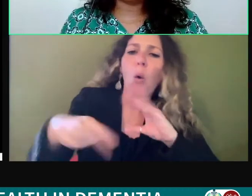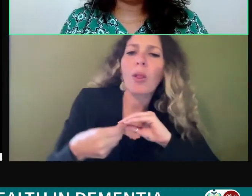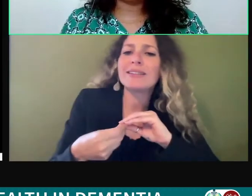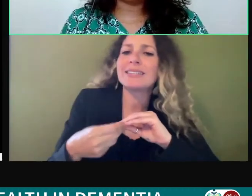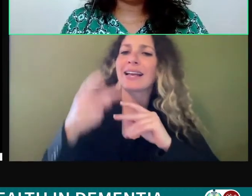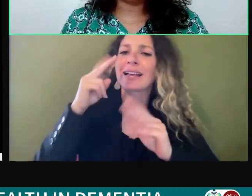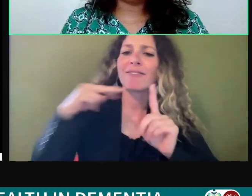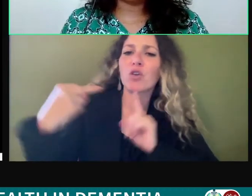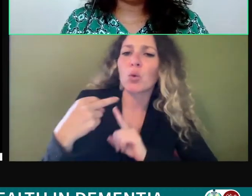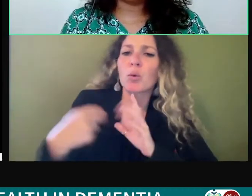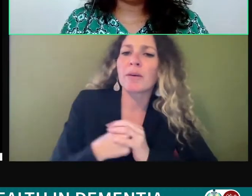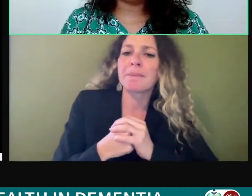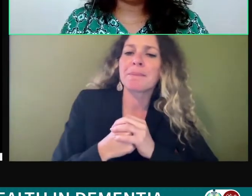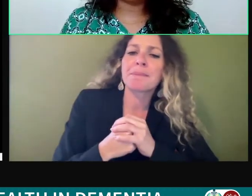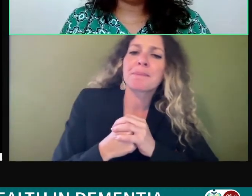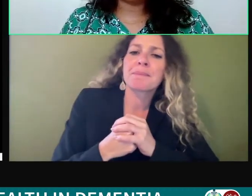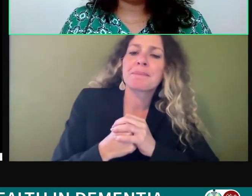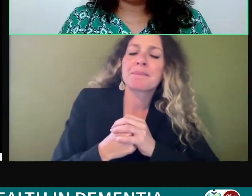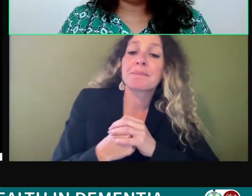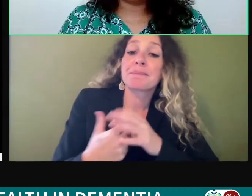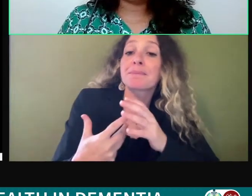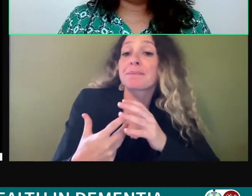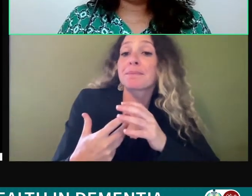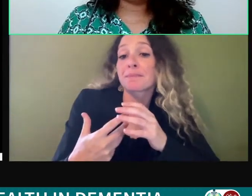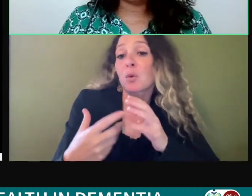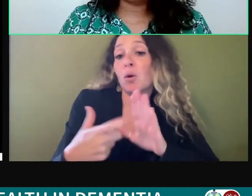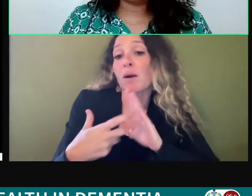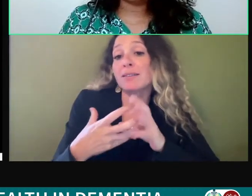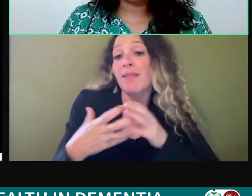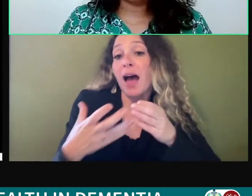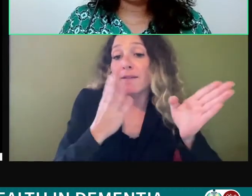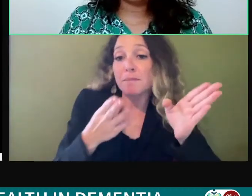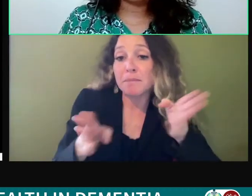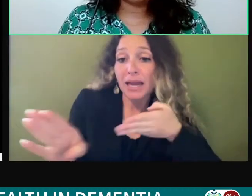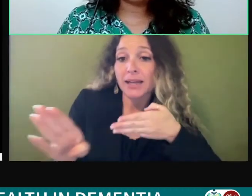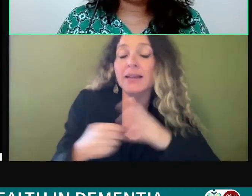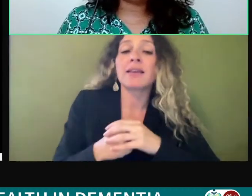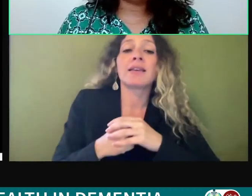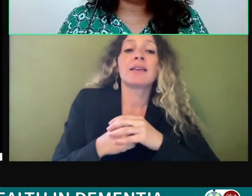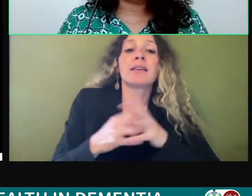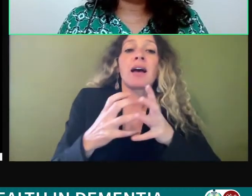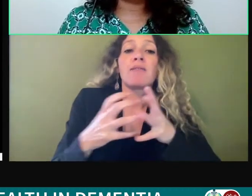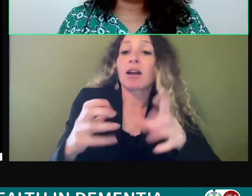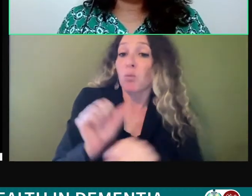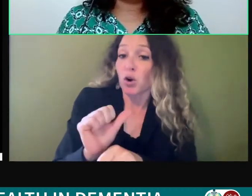But it does take extra planning, and it does take extra work from a technology